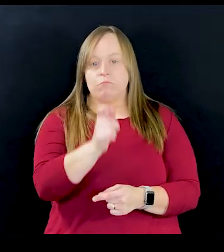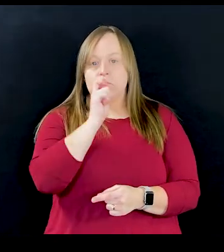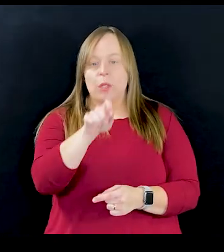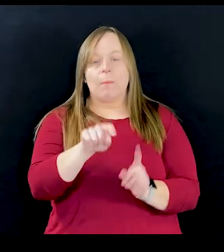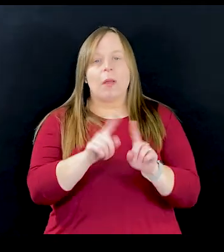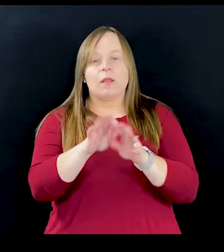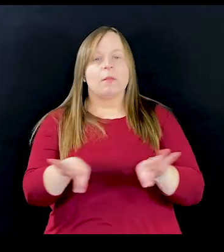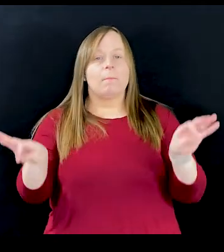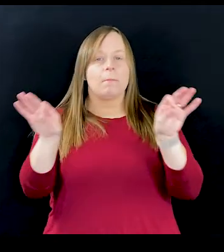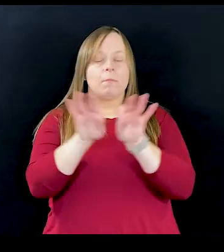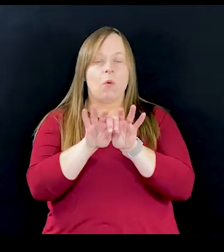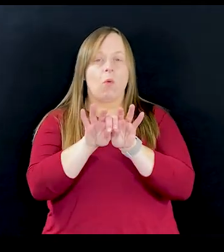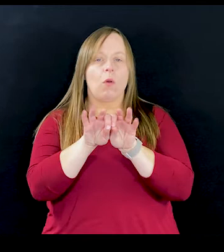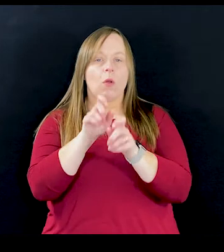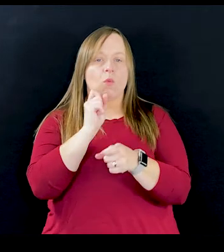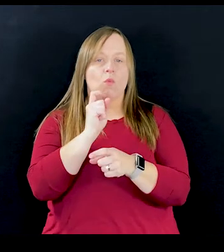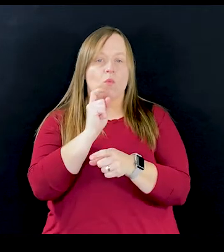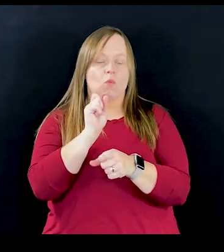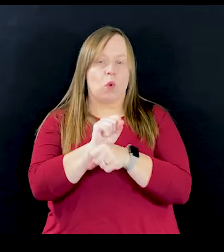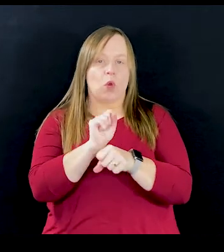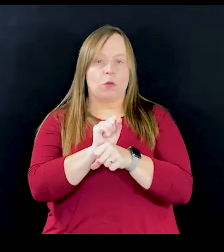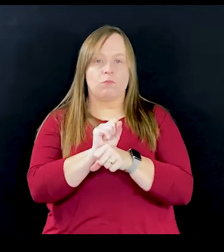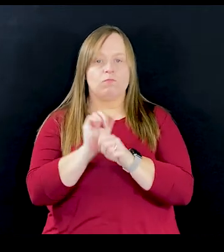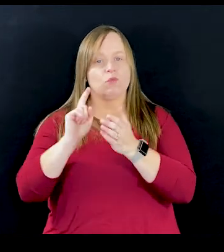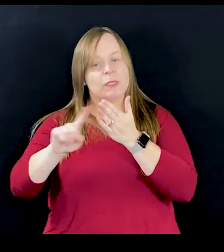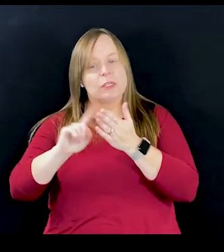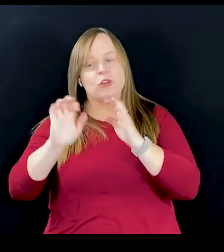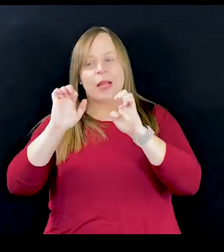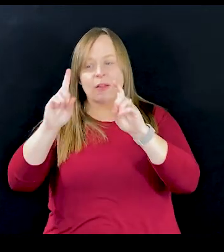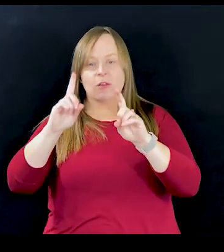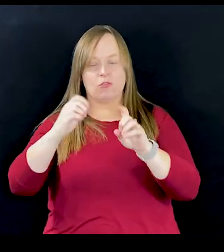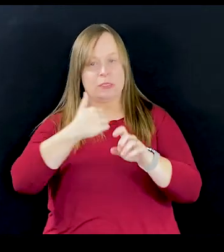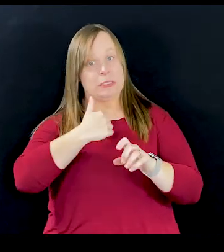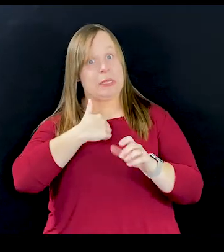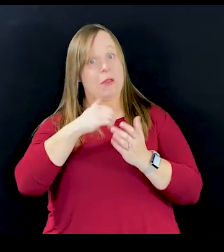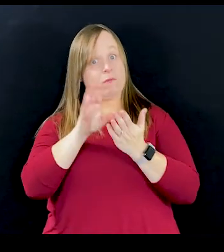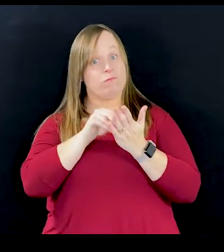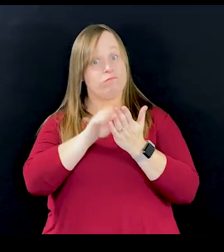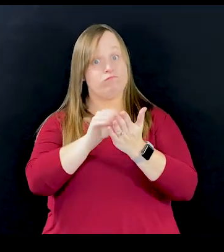important work researching education, self education.